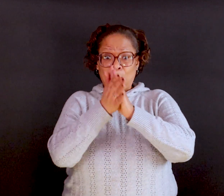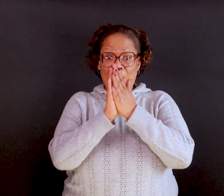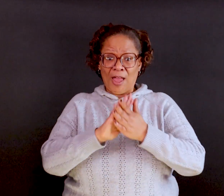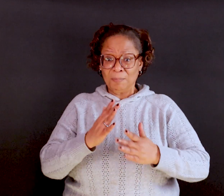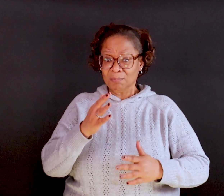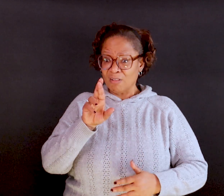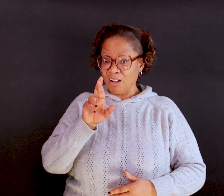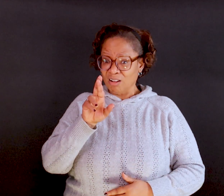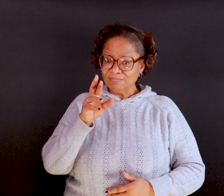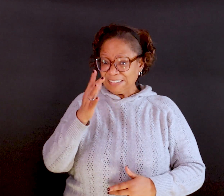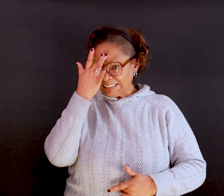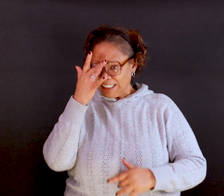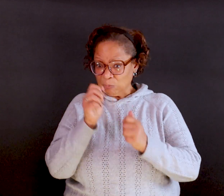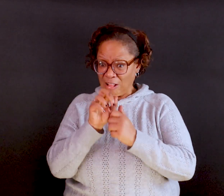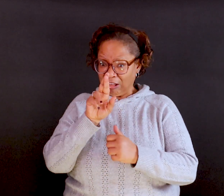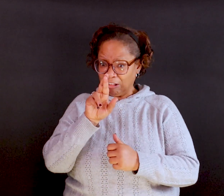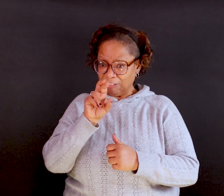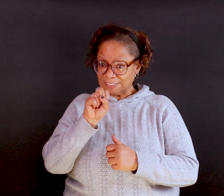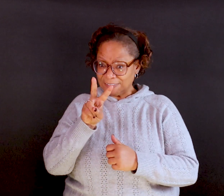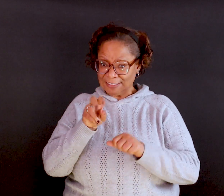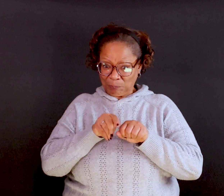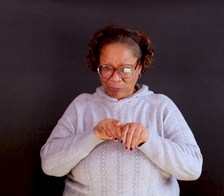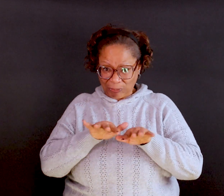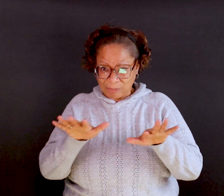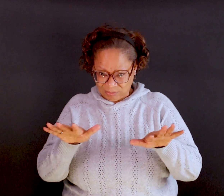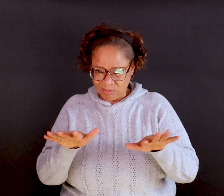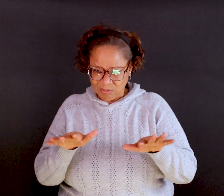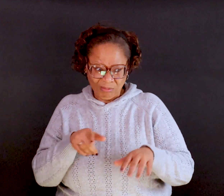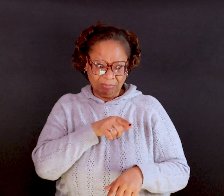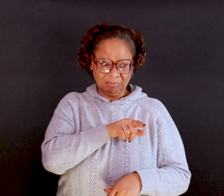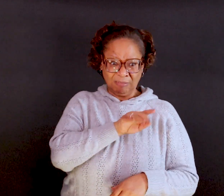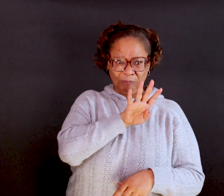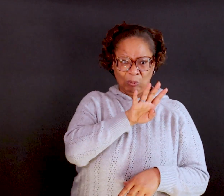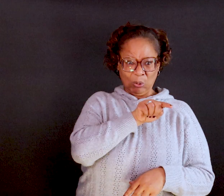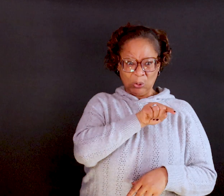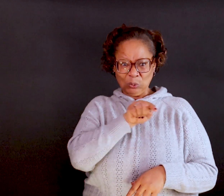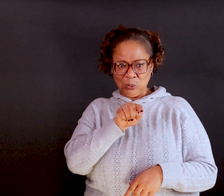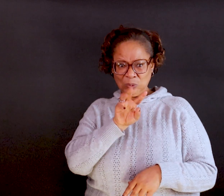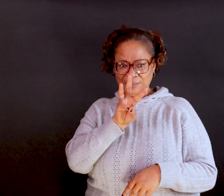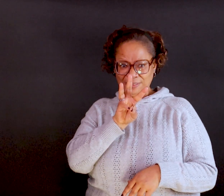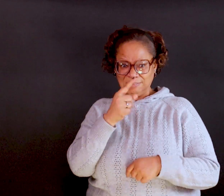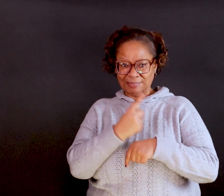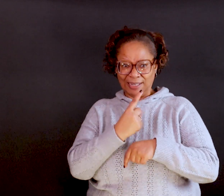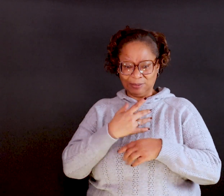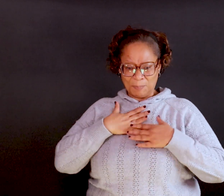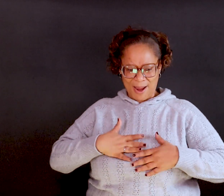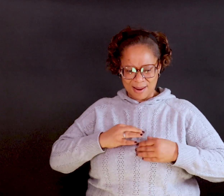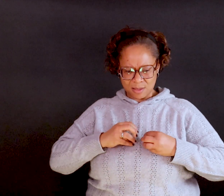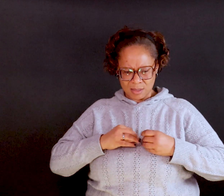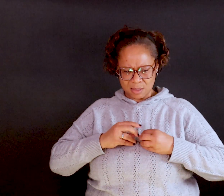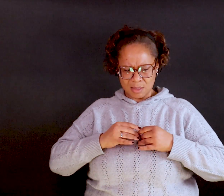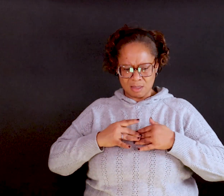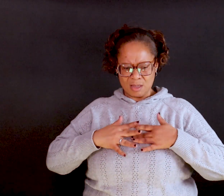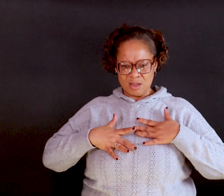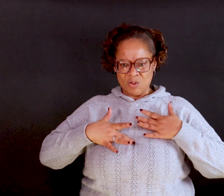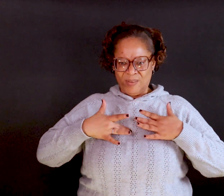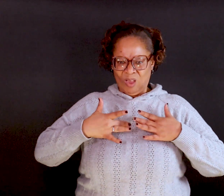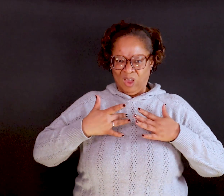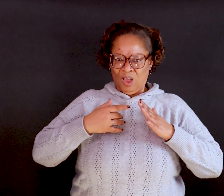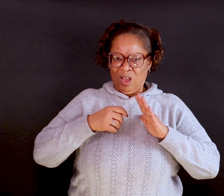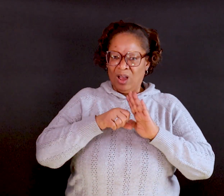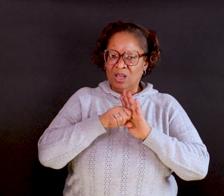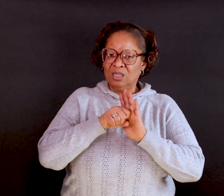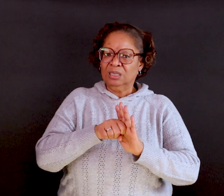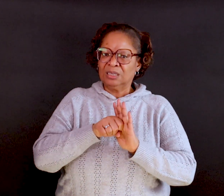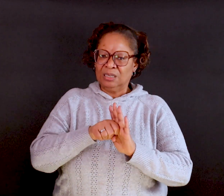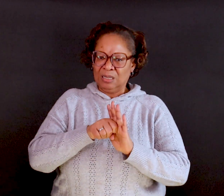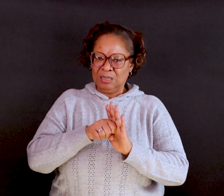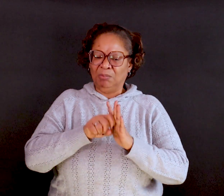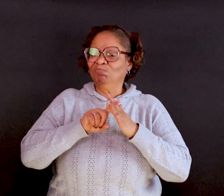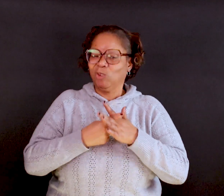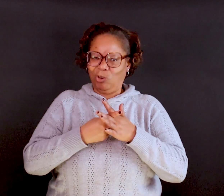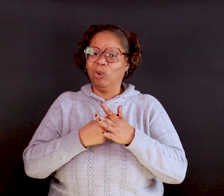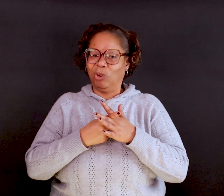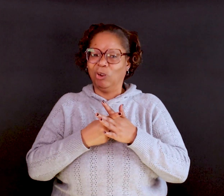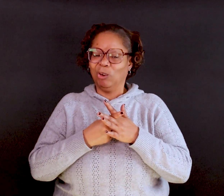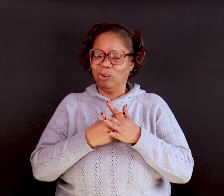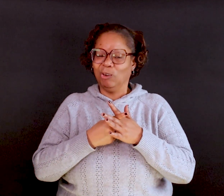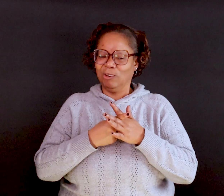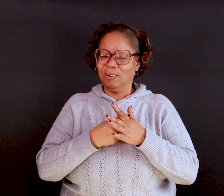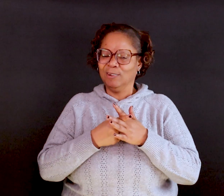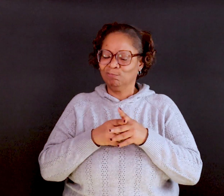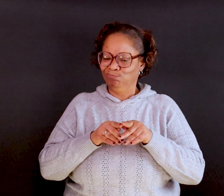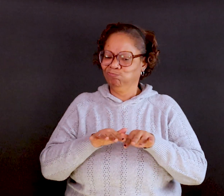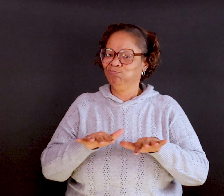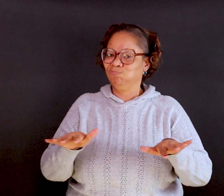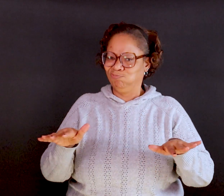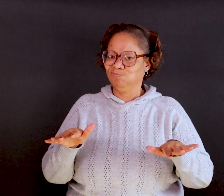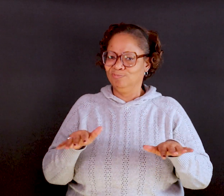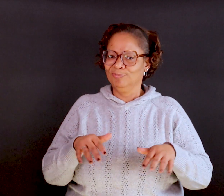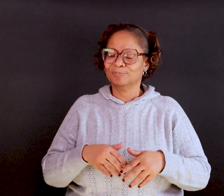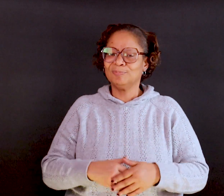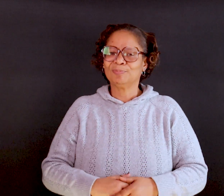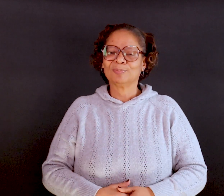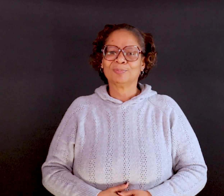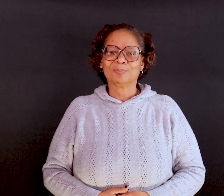It usually takes 4 to 6 days from the time a person is in contact with the virus until symptoms star.